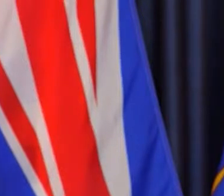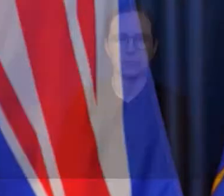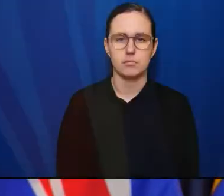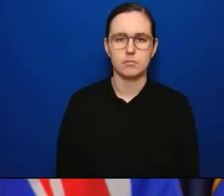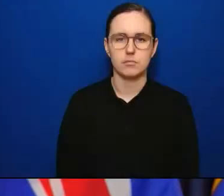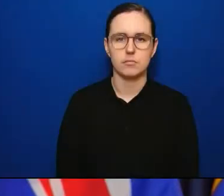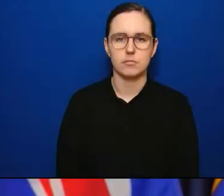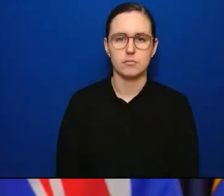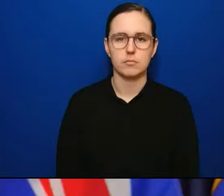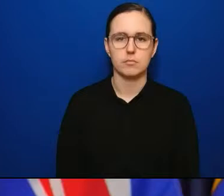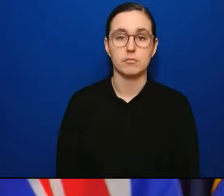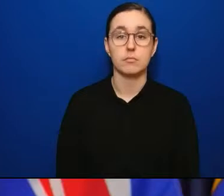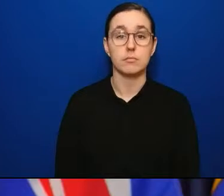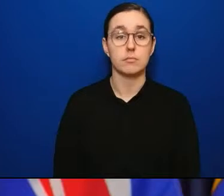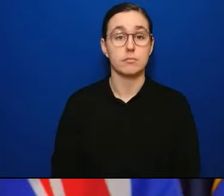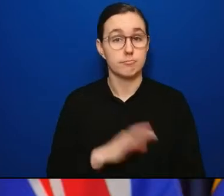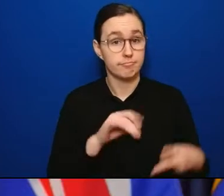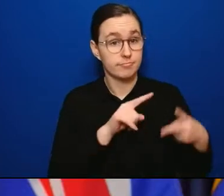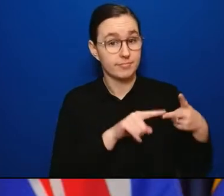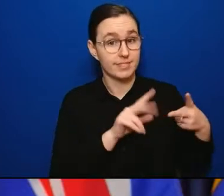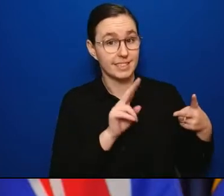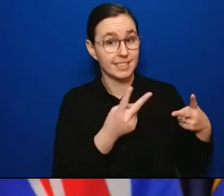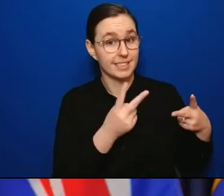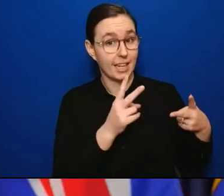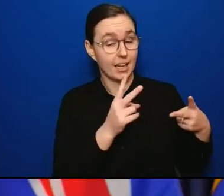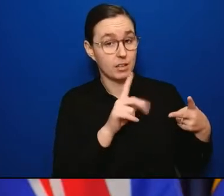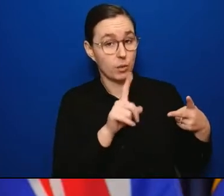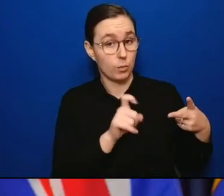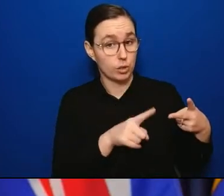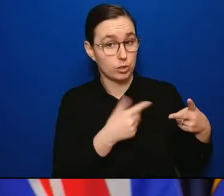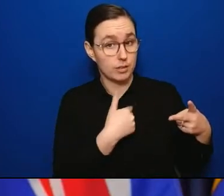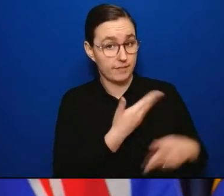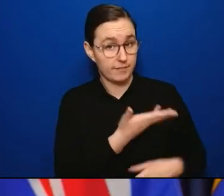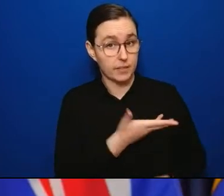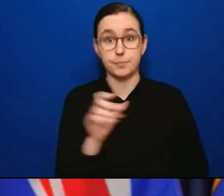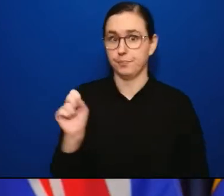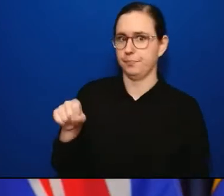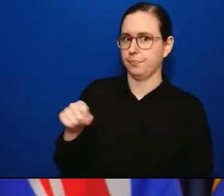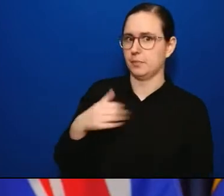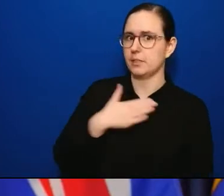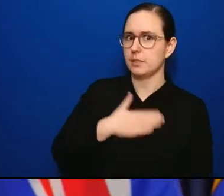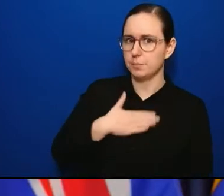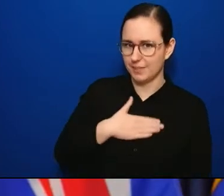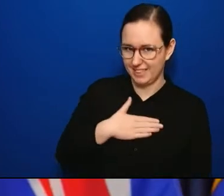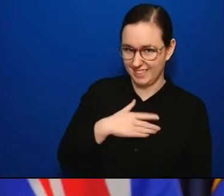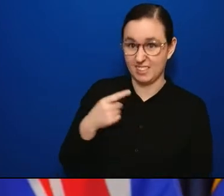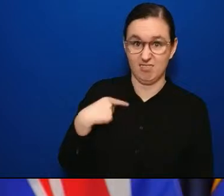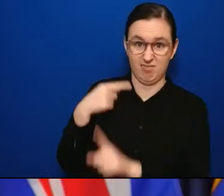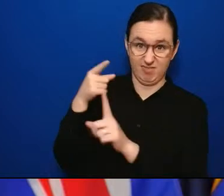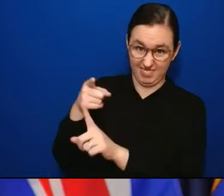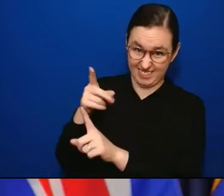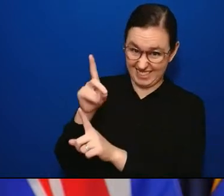Australia, Colombia. Bell. Do